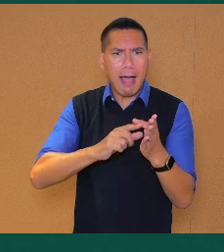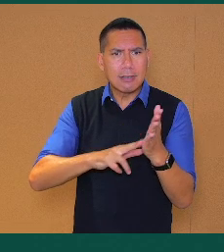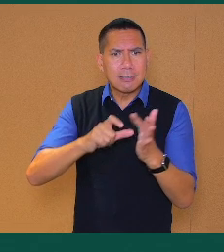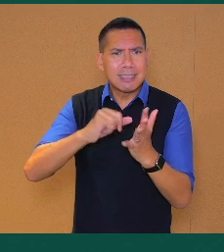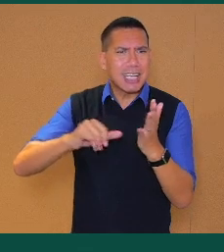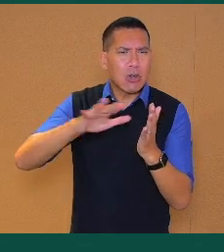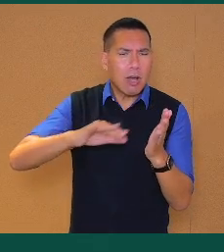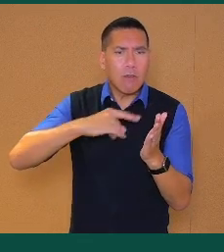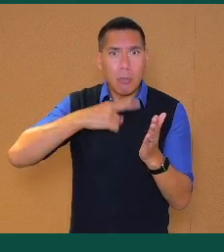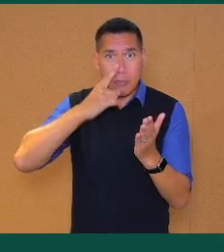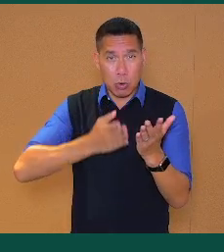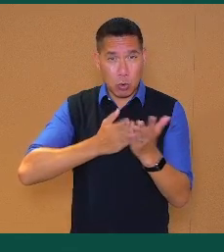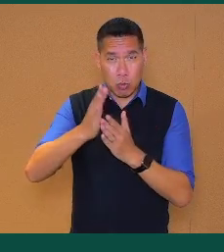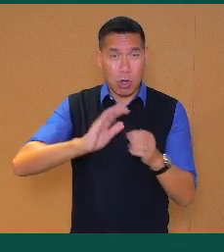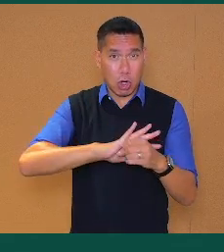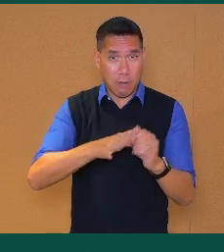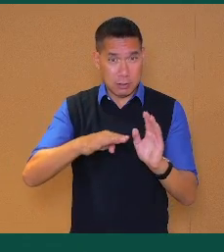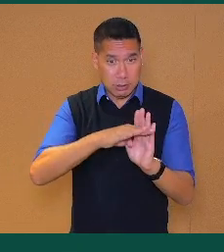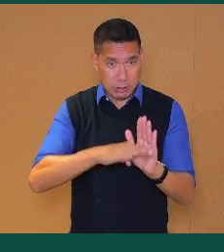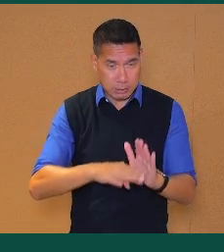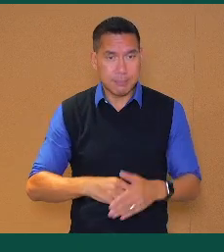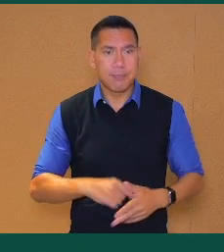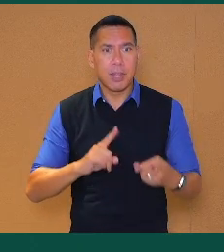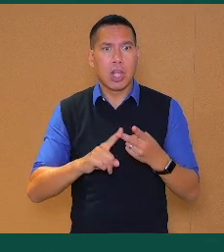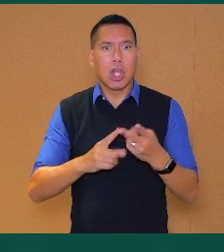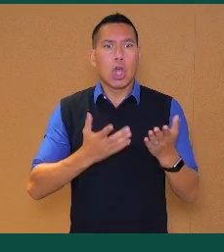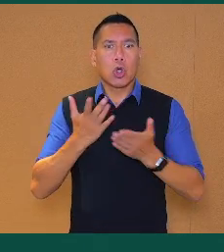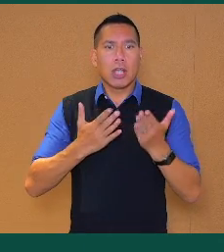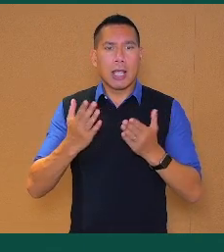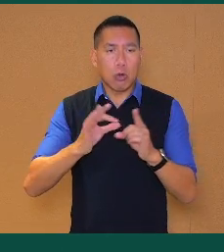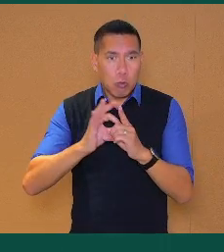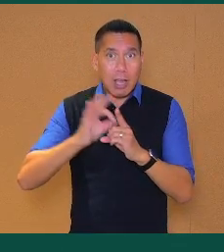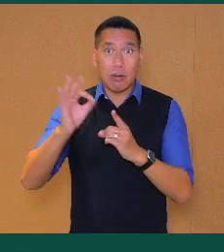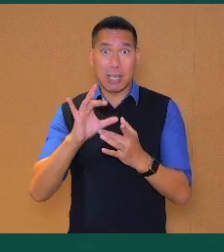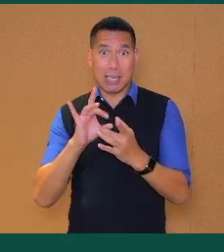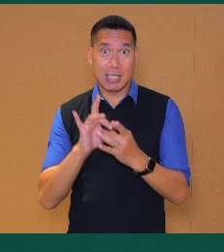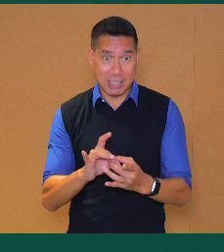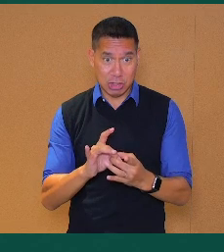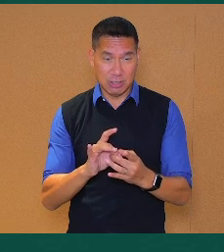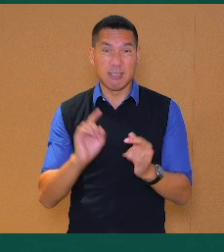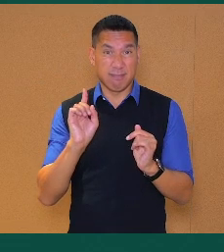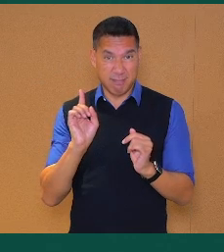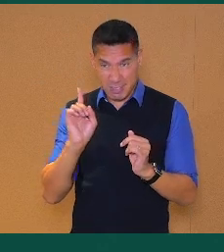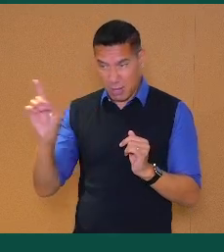Cooking, Recovery and Connections.